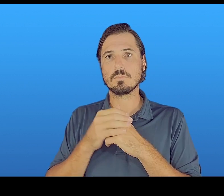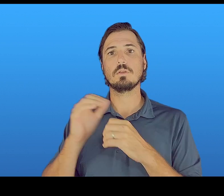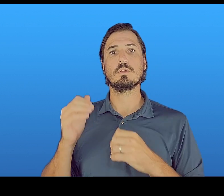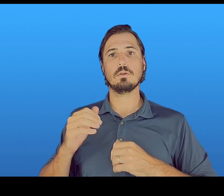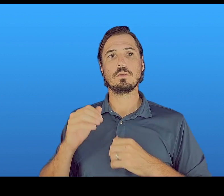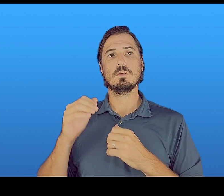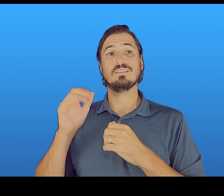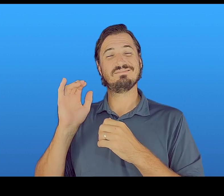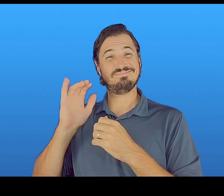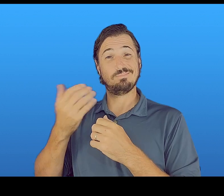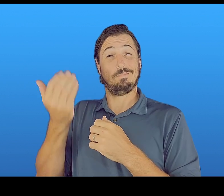considered community acquired